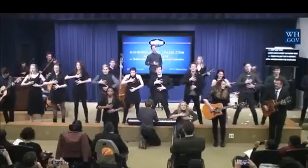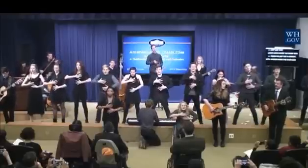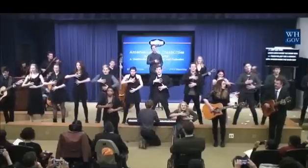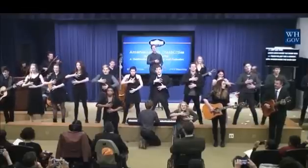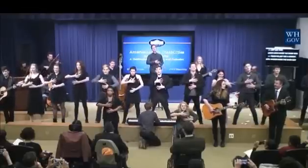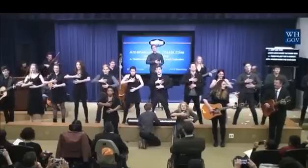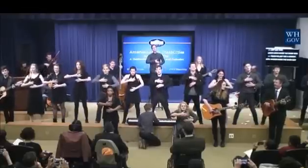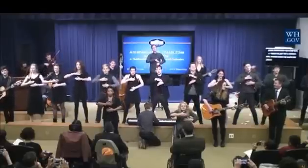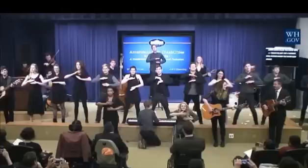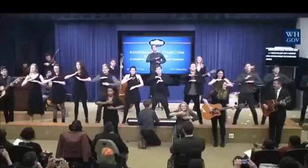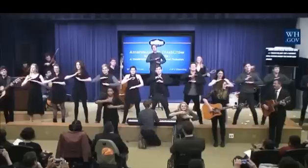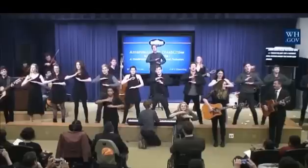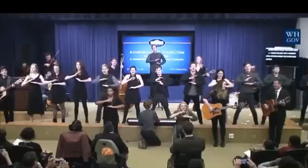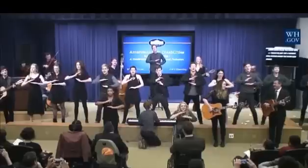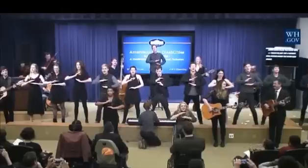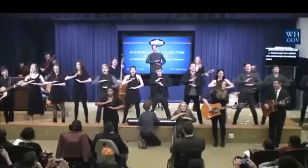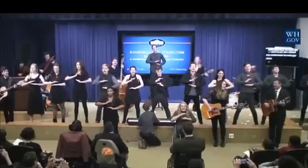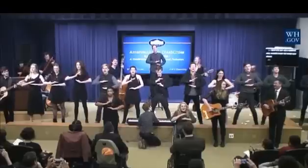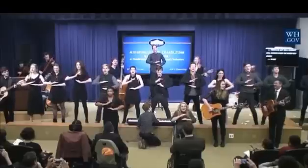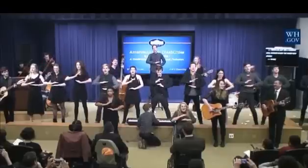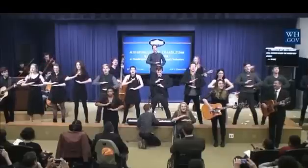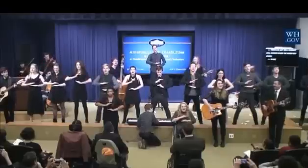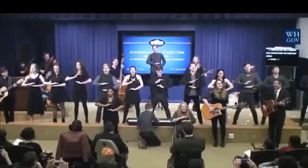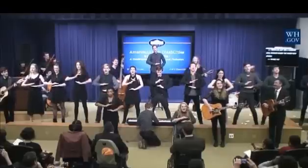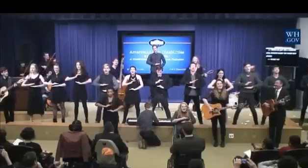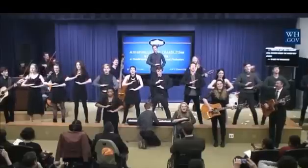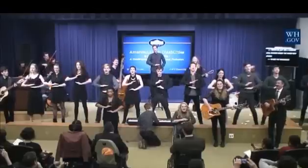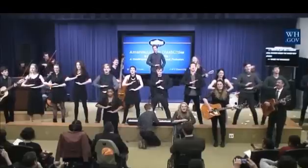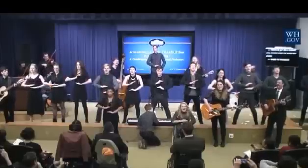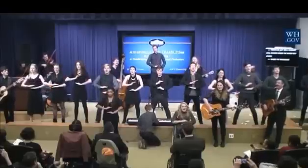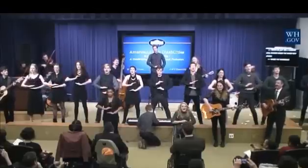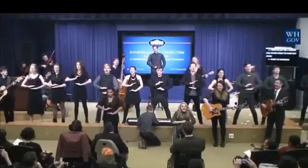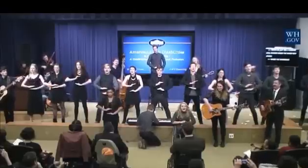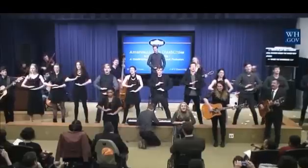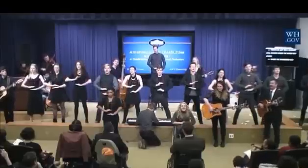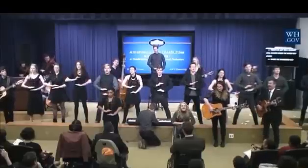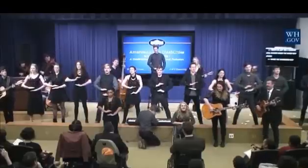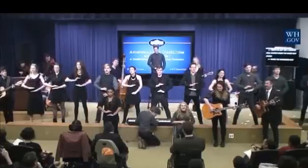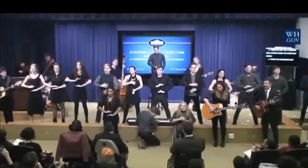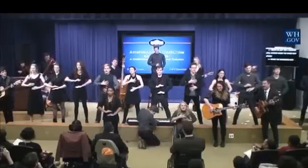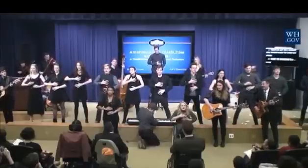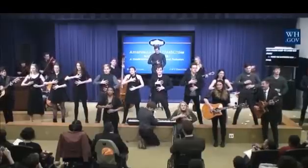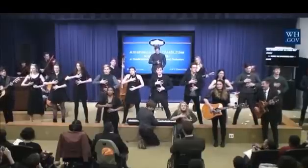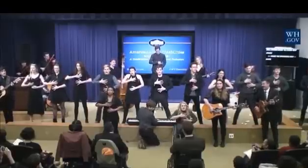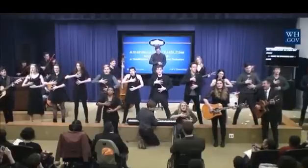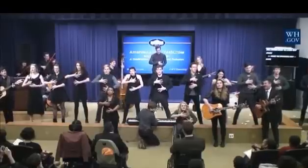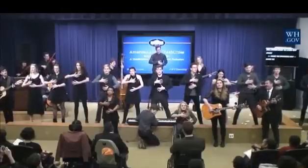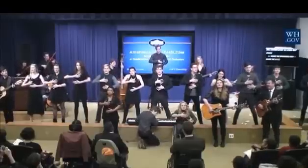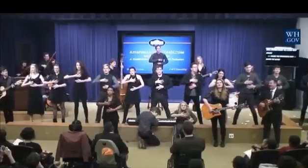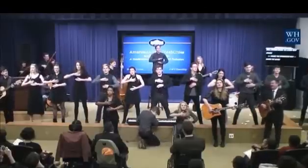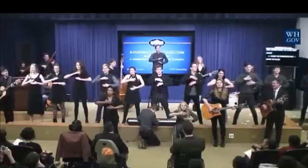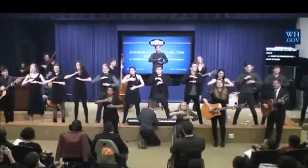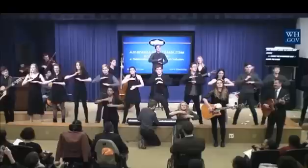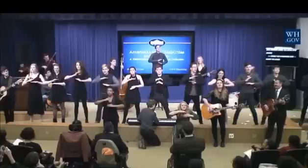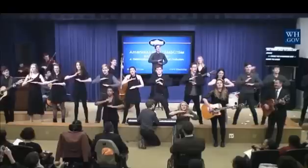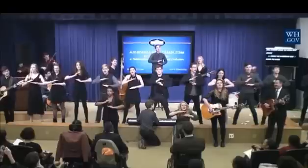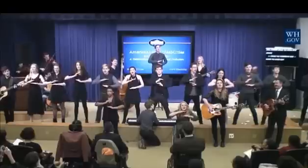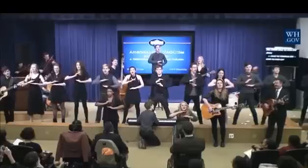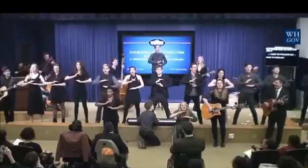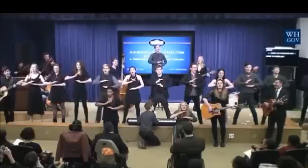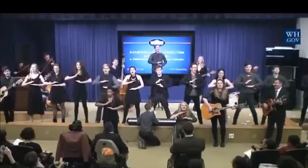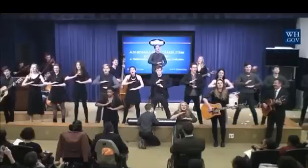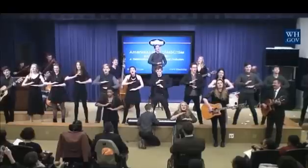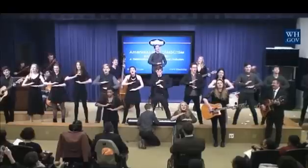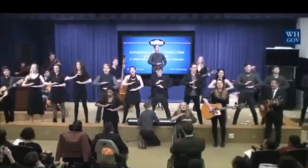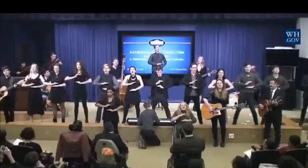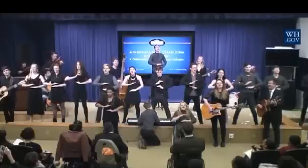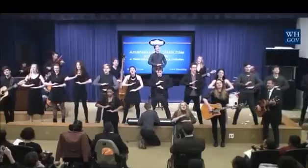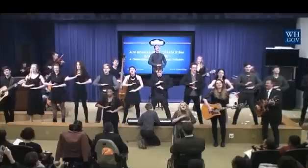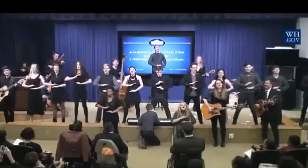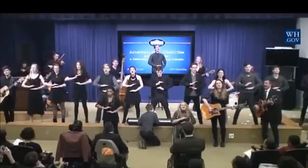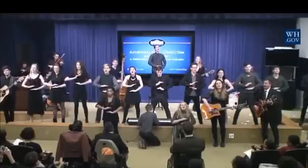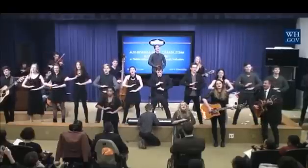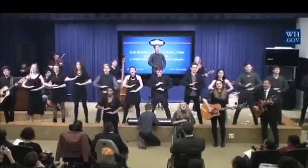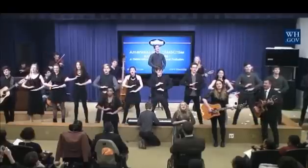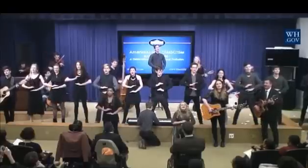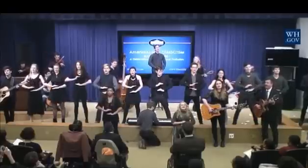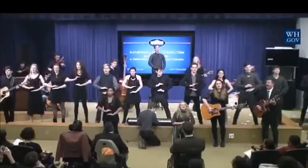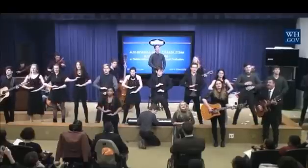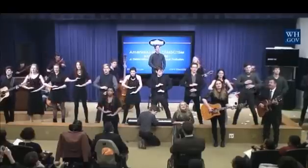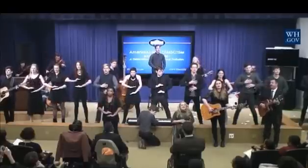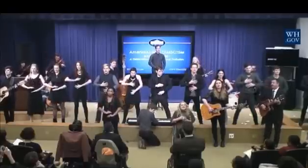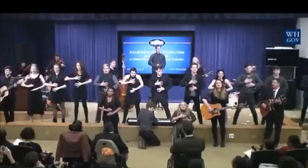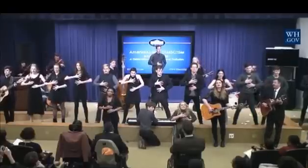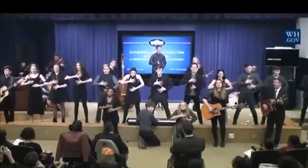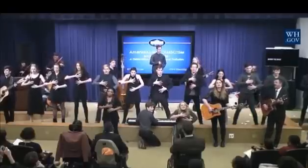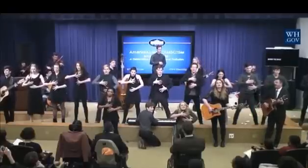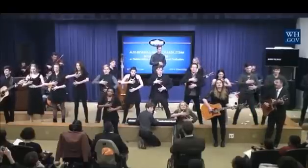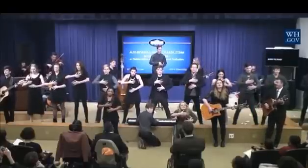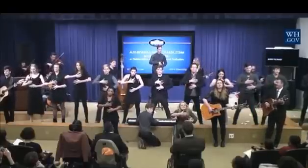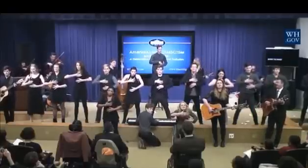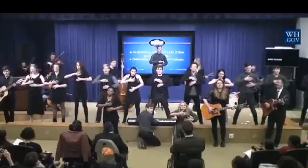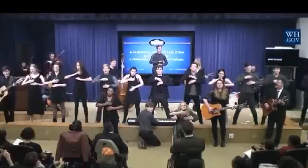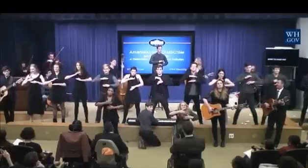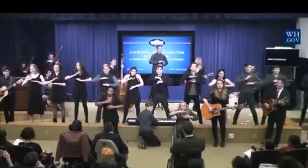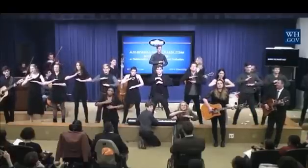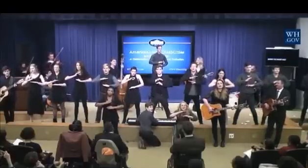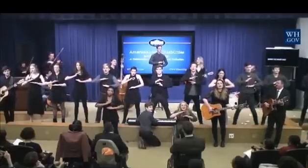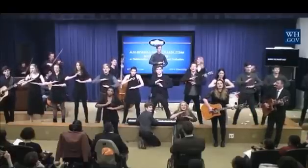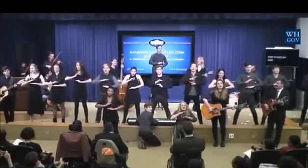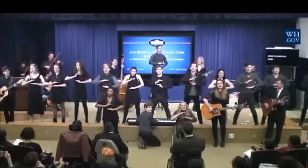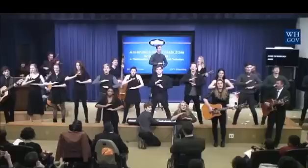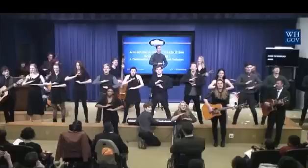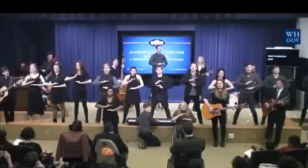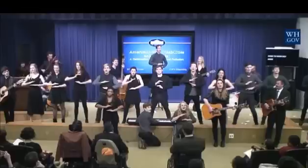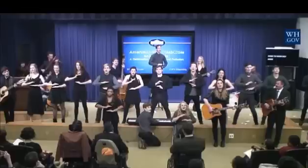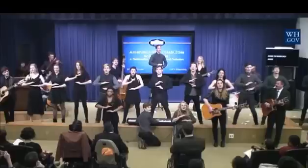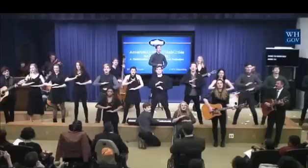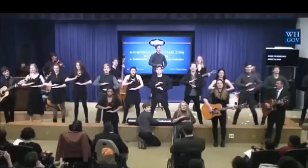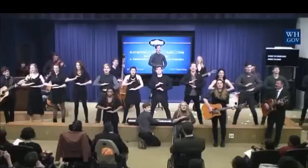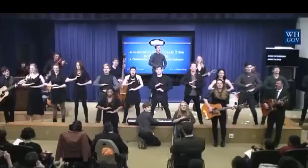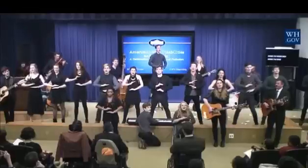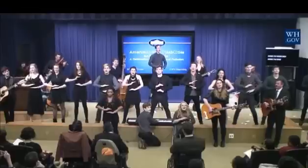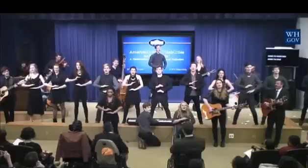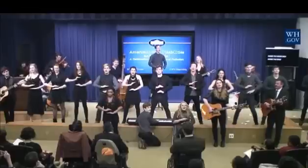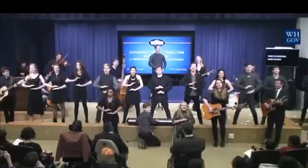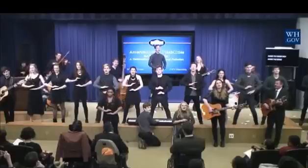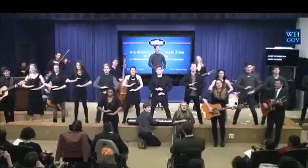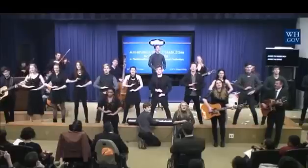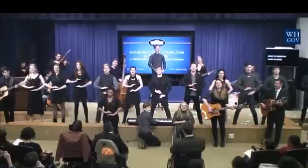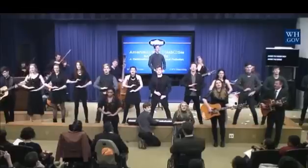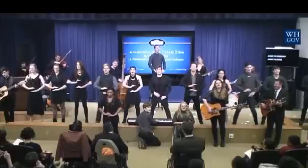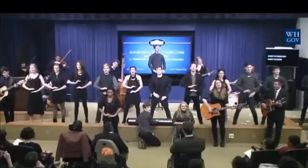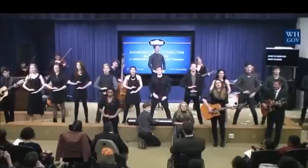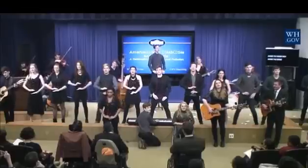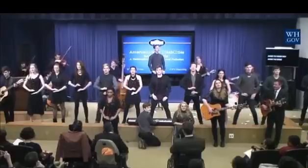Where the winds sigh...